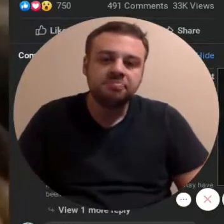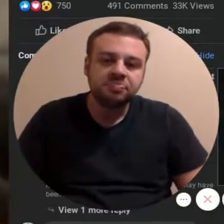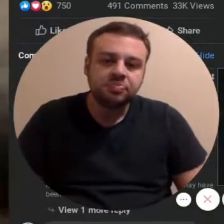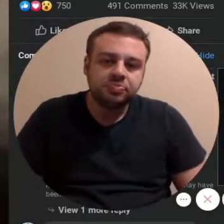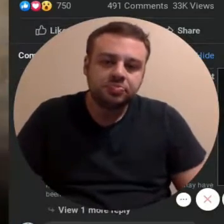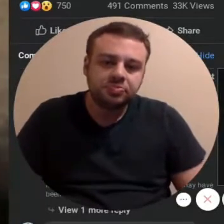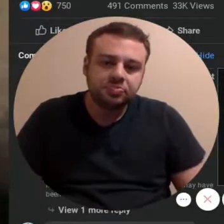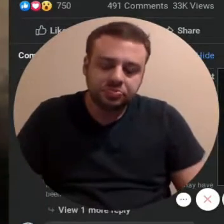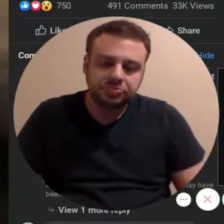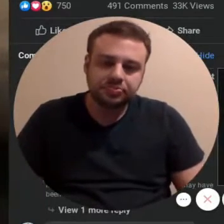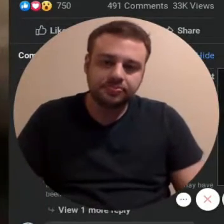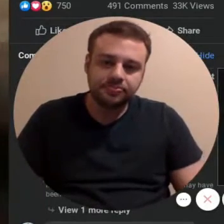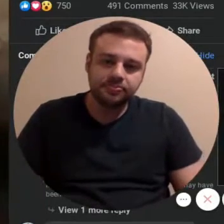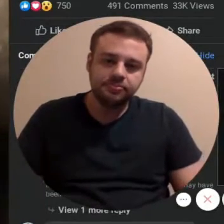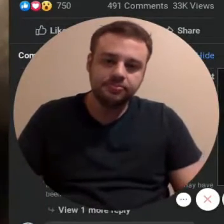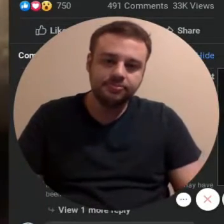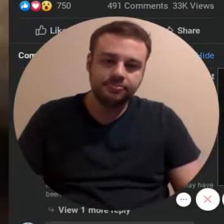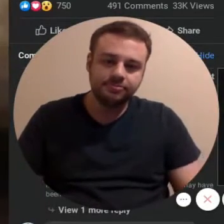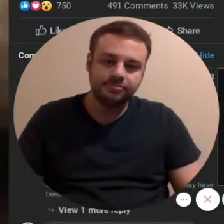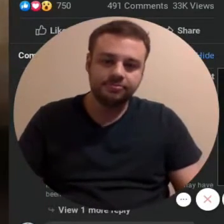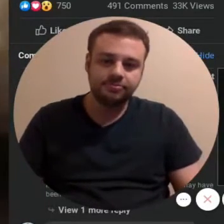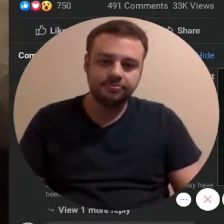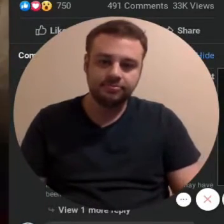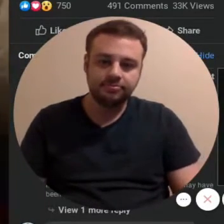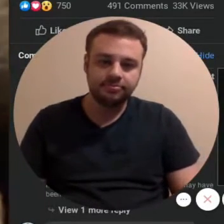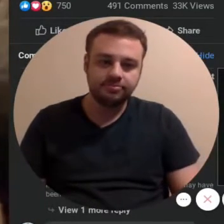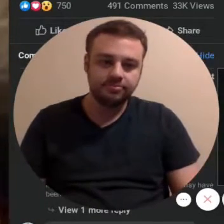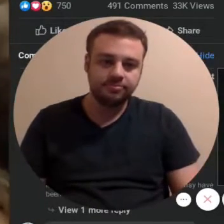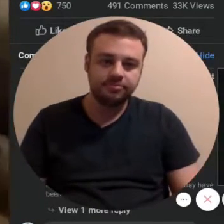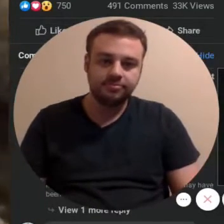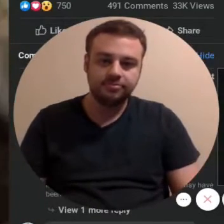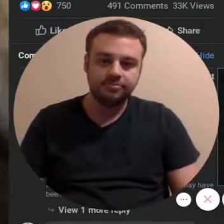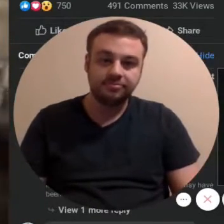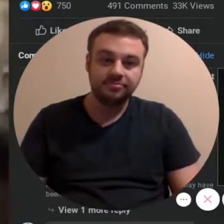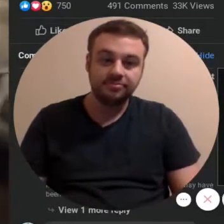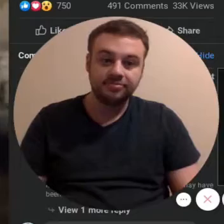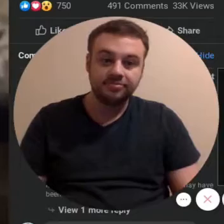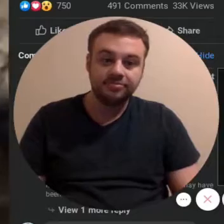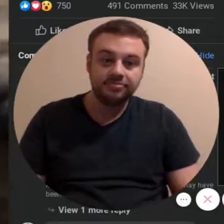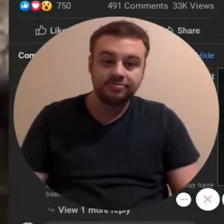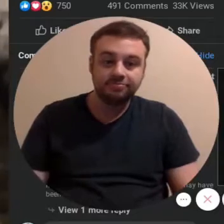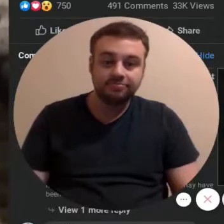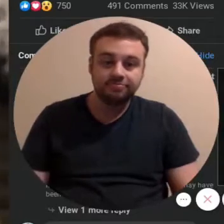Julie: Can you see his face? Erica: Let me see. Julie: Do you want me to hold it up a little bit?